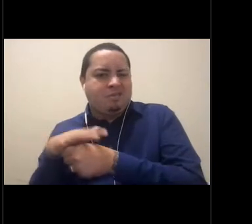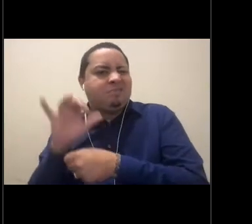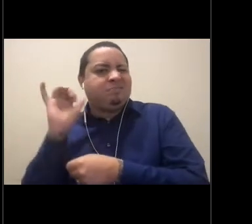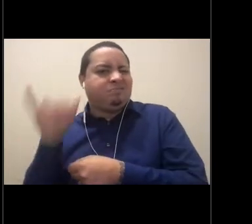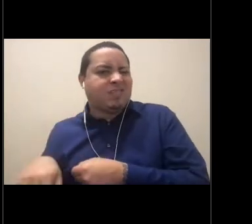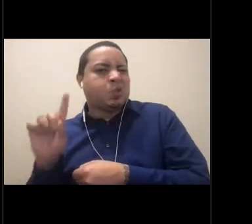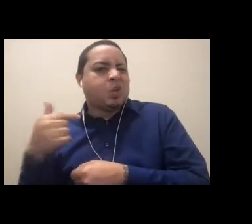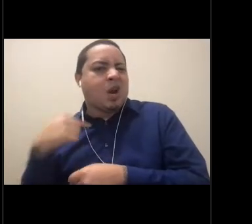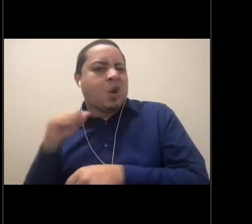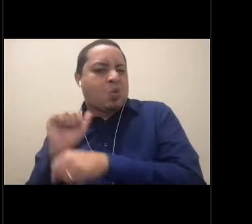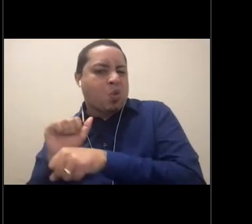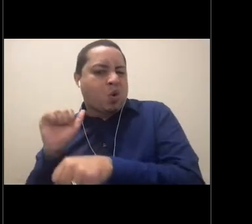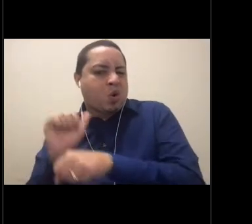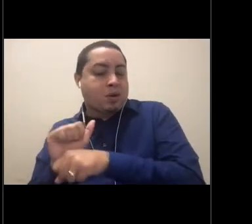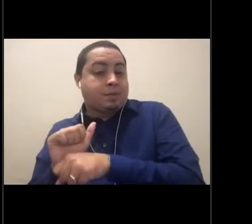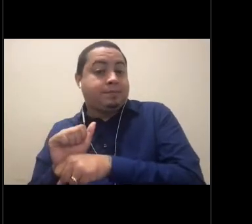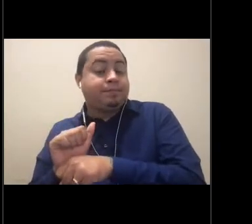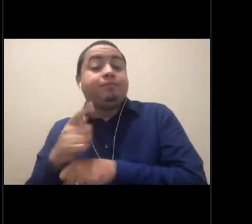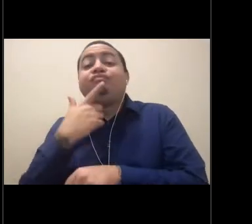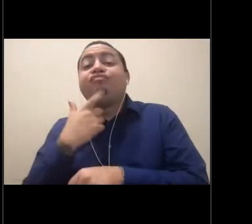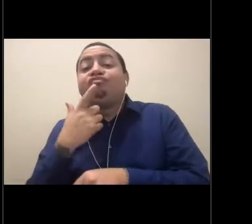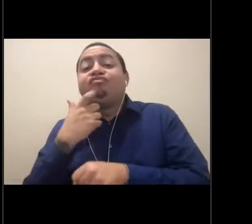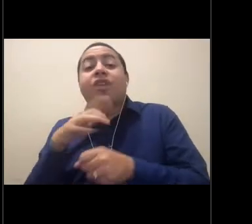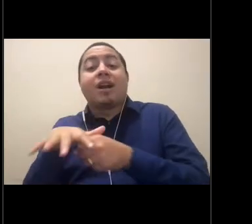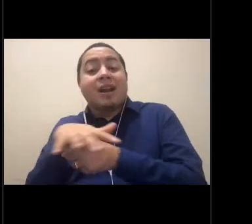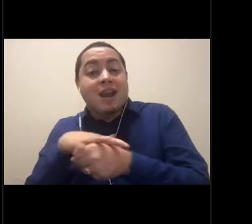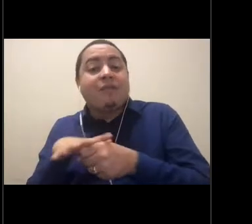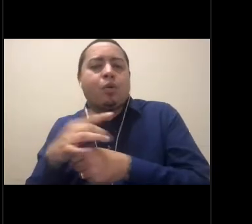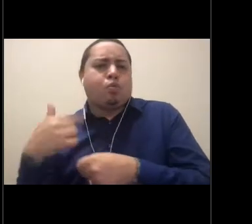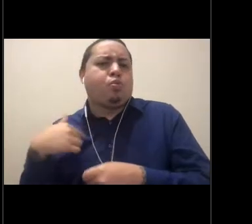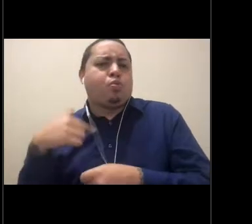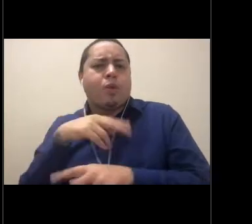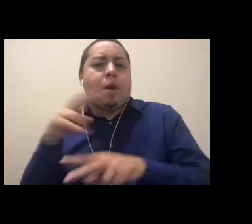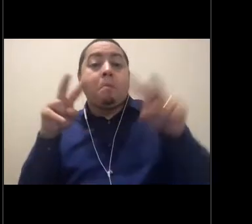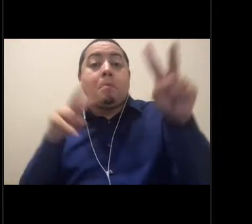Inside the red shaded area, there are 65 active volcanoes.